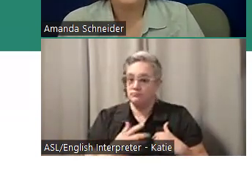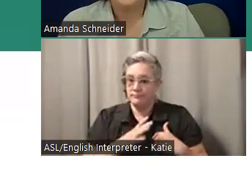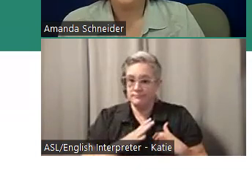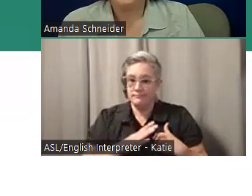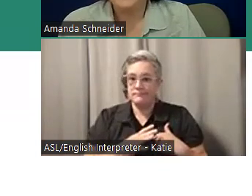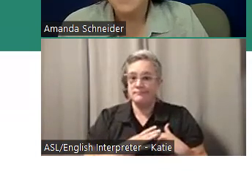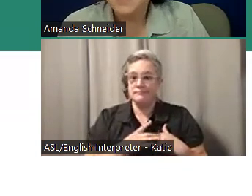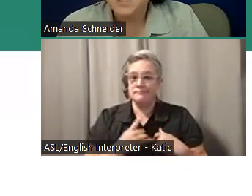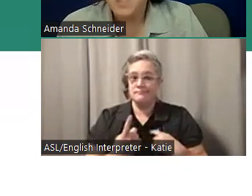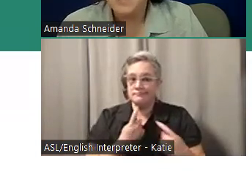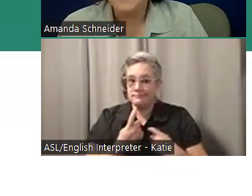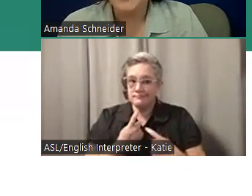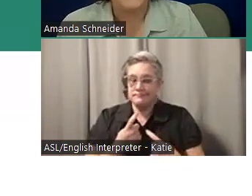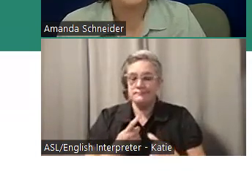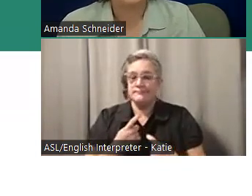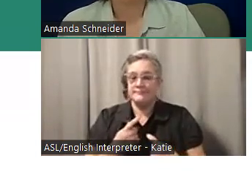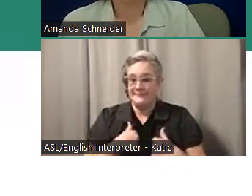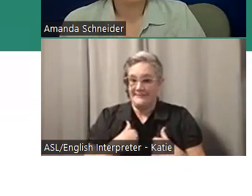would, um, like to ask me directly.